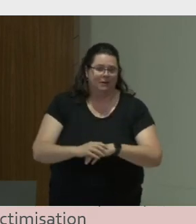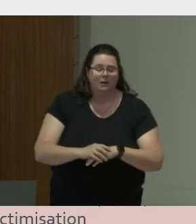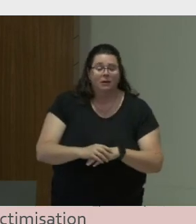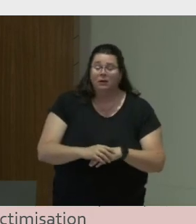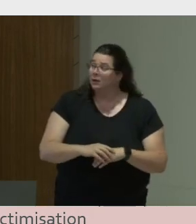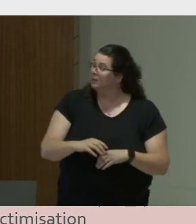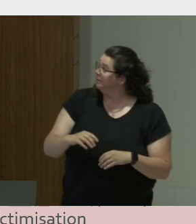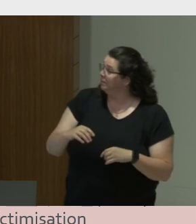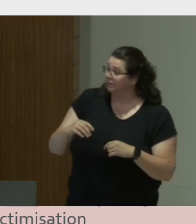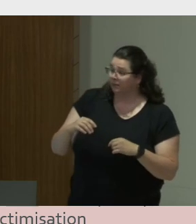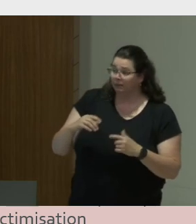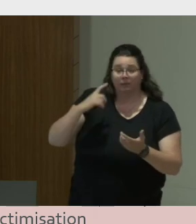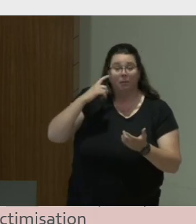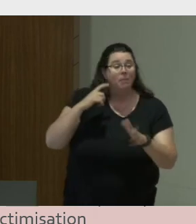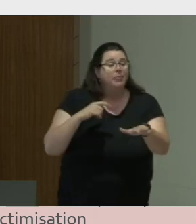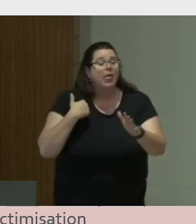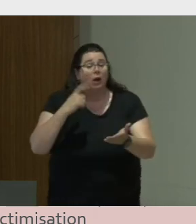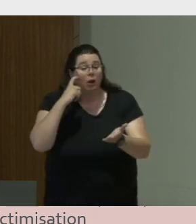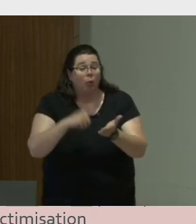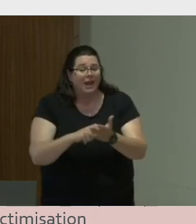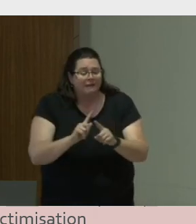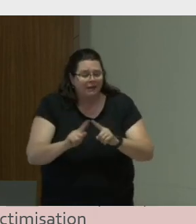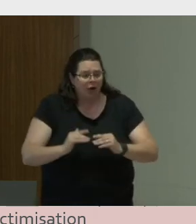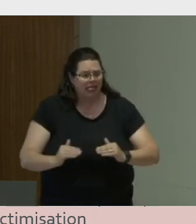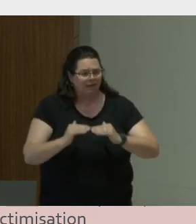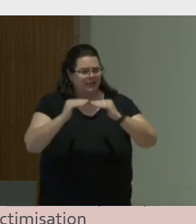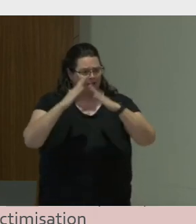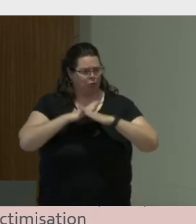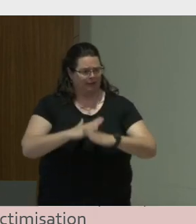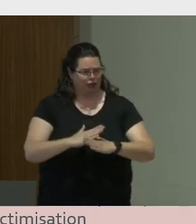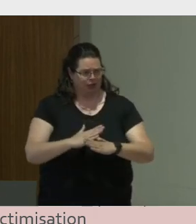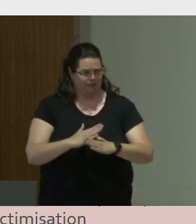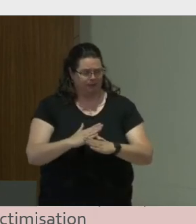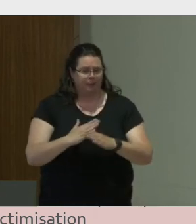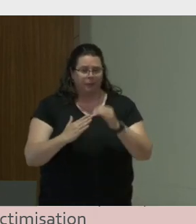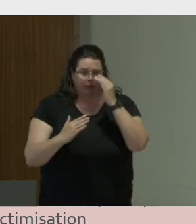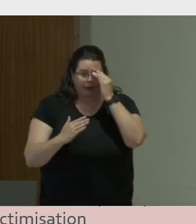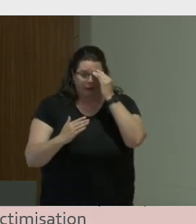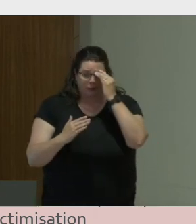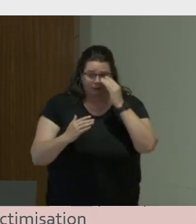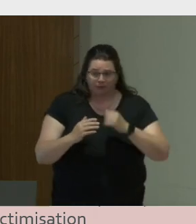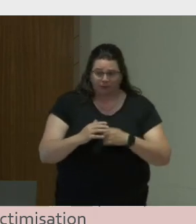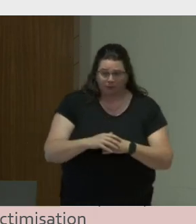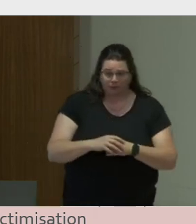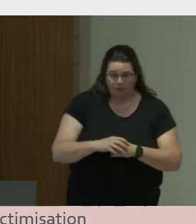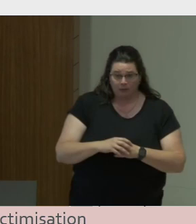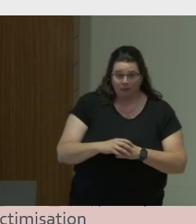different levels of prevention and when we talk today on children with disabilities,